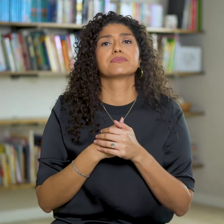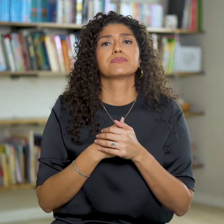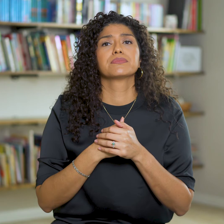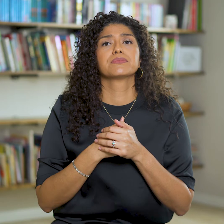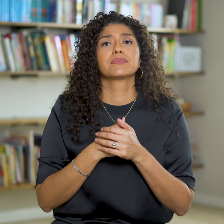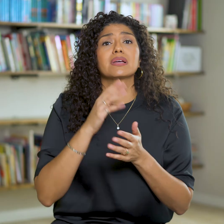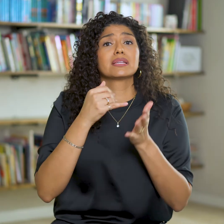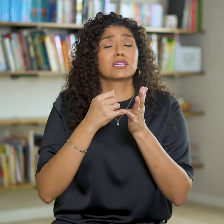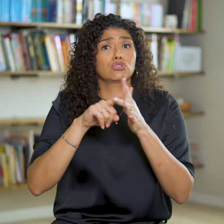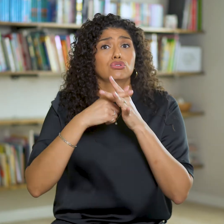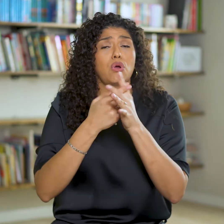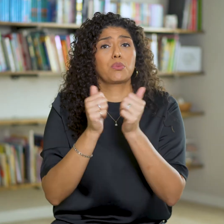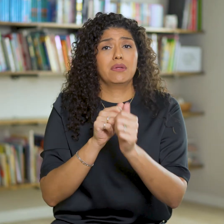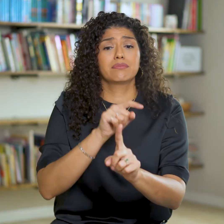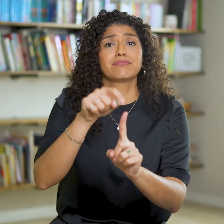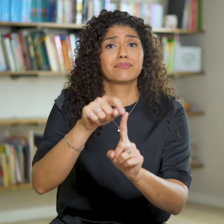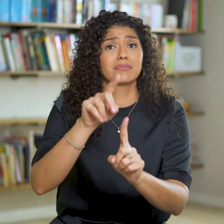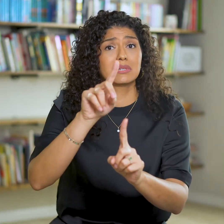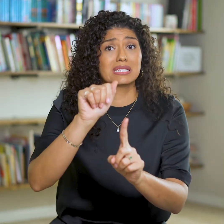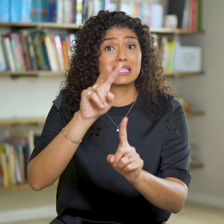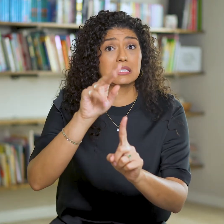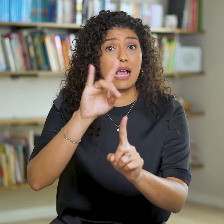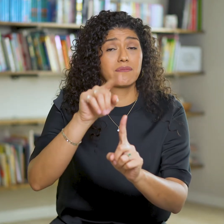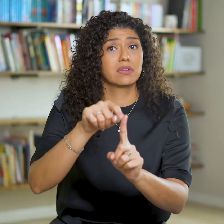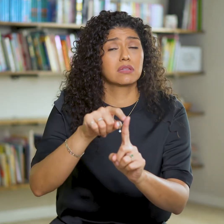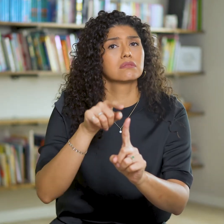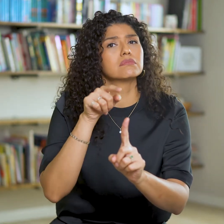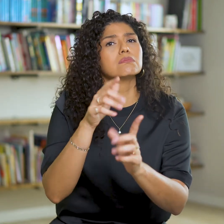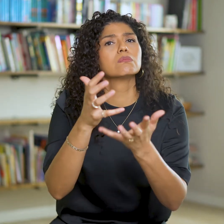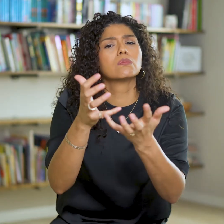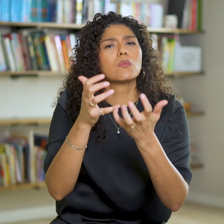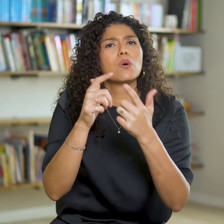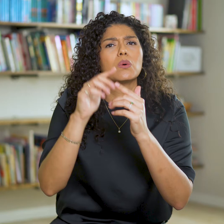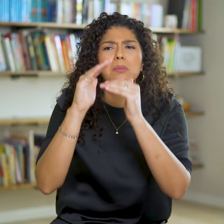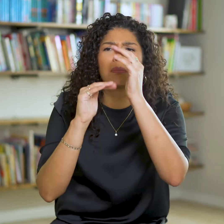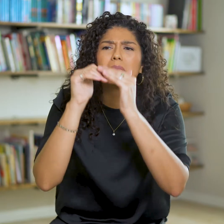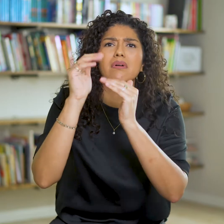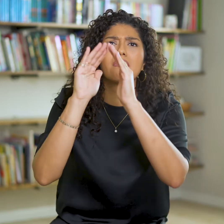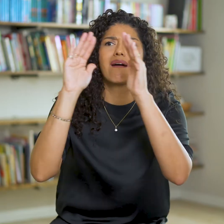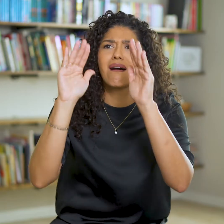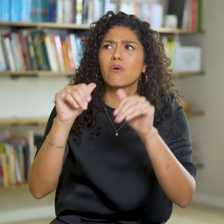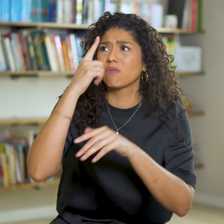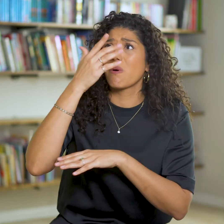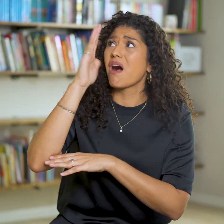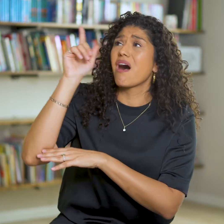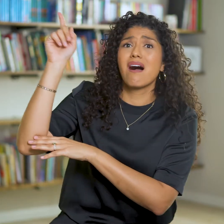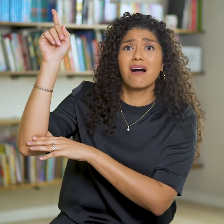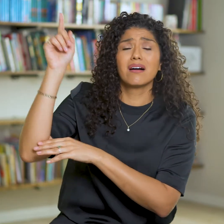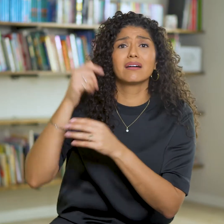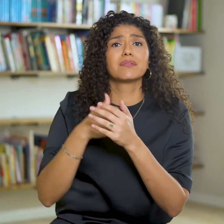It opens with David wanting to build a house for God.